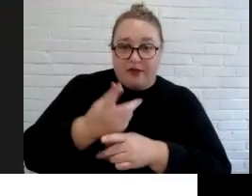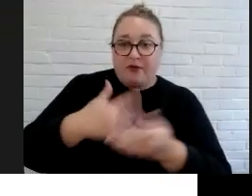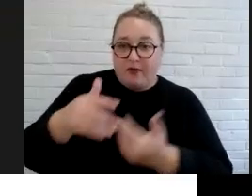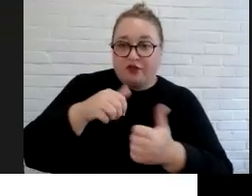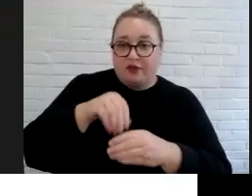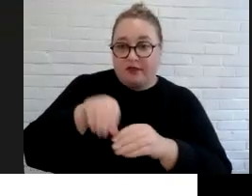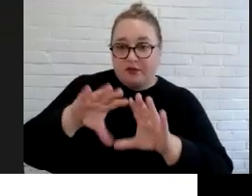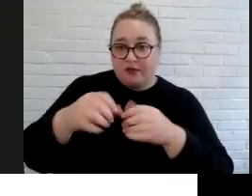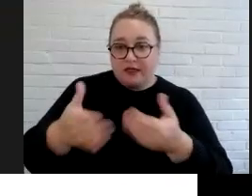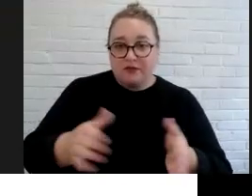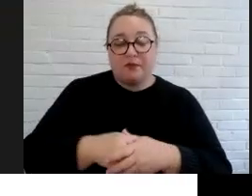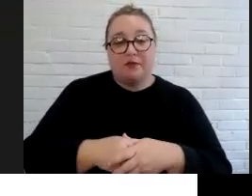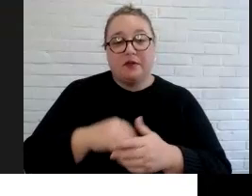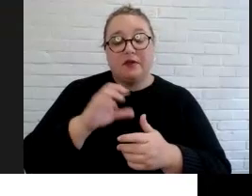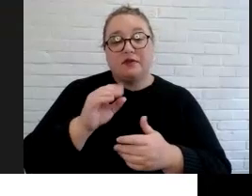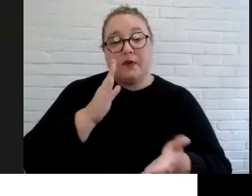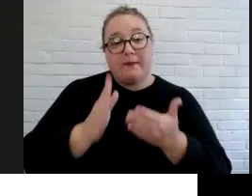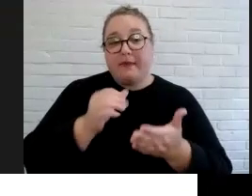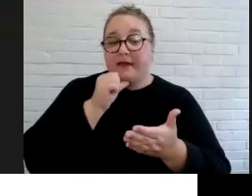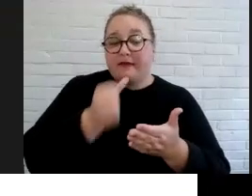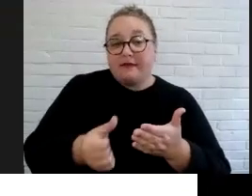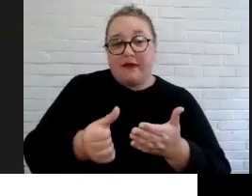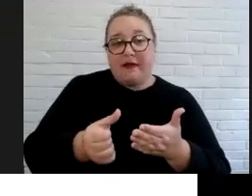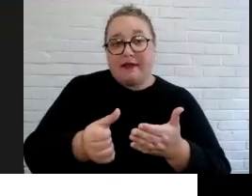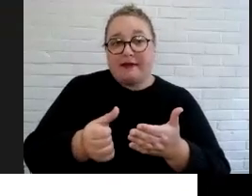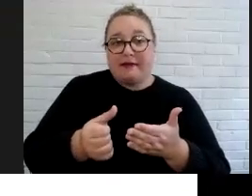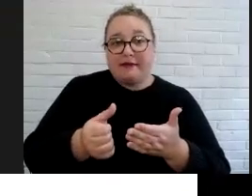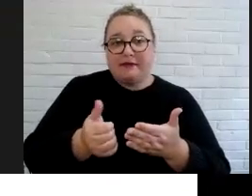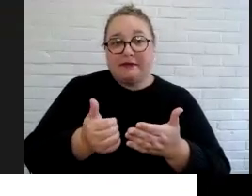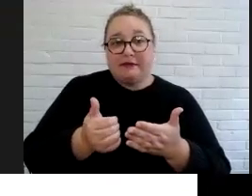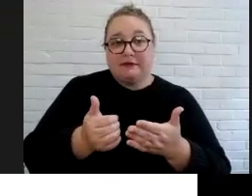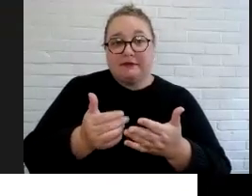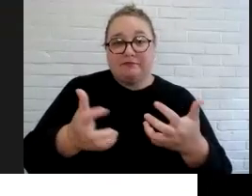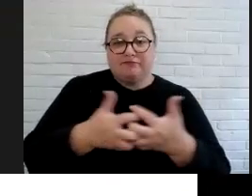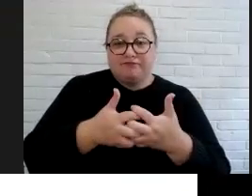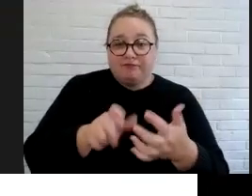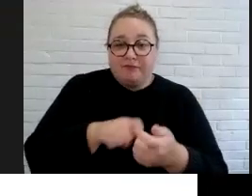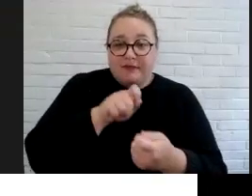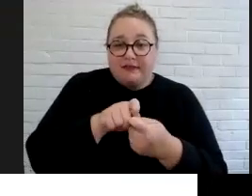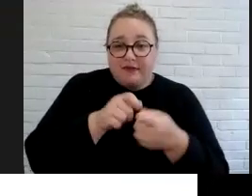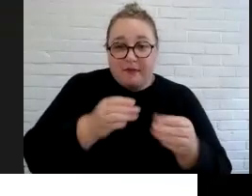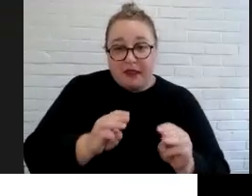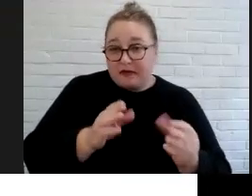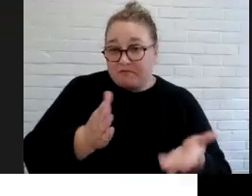And so it may not fit a specific method. But again, you're just monitoring student progress,